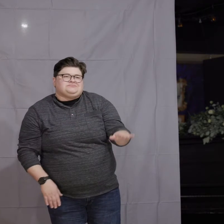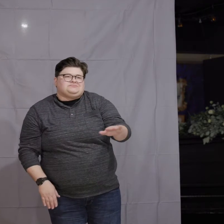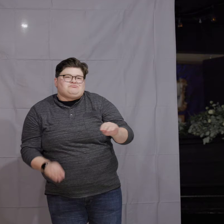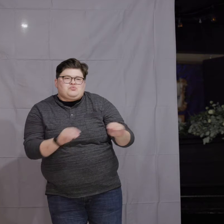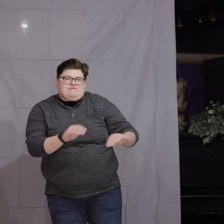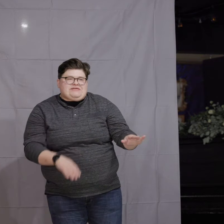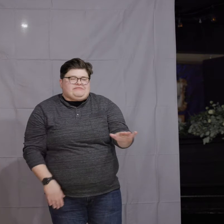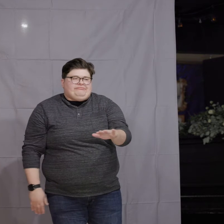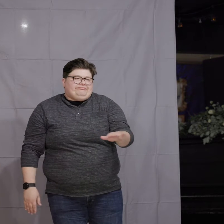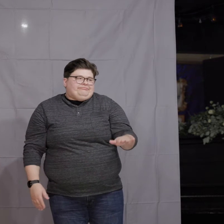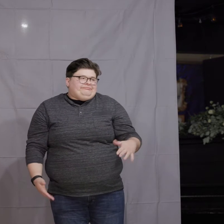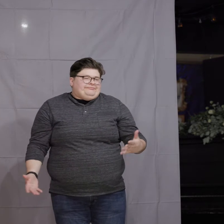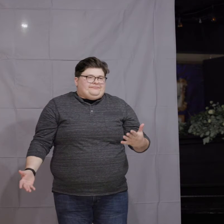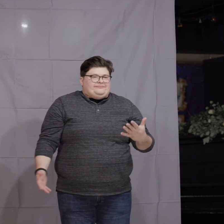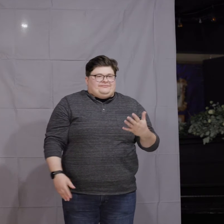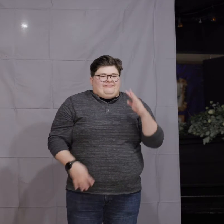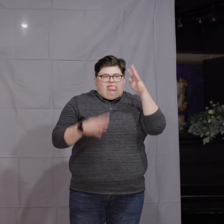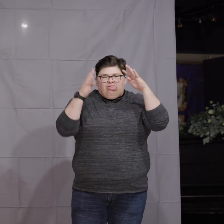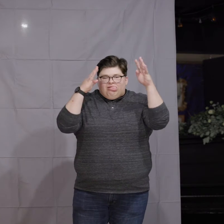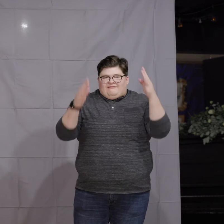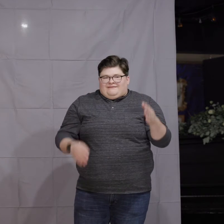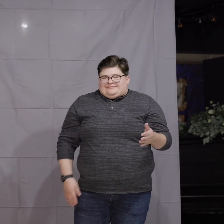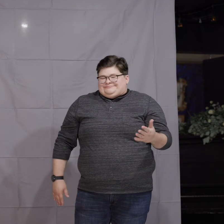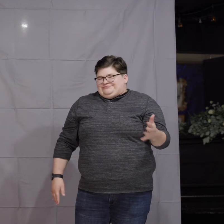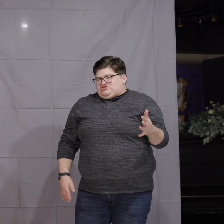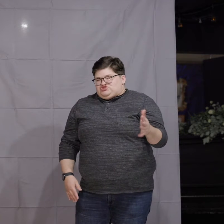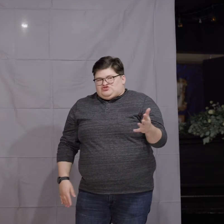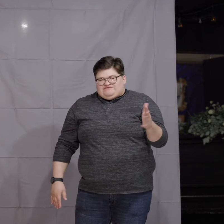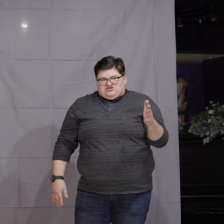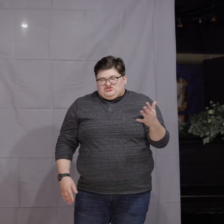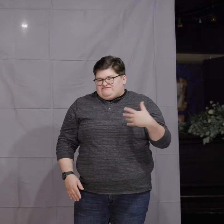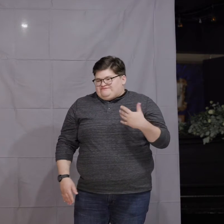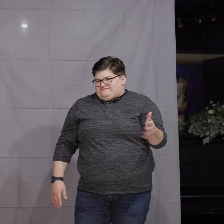I was sure of one of my friends doing it. They were just faking it and I thought, okay, whatever.